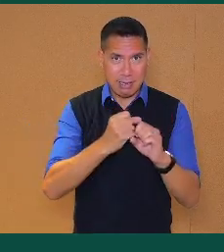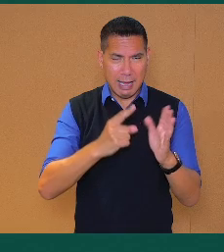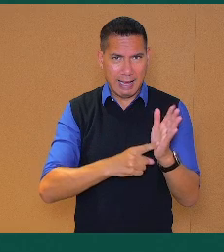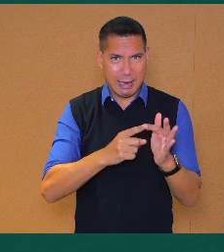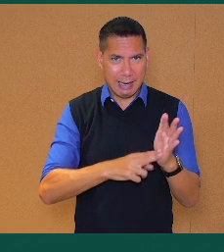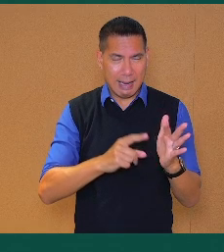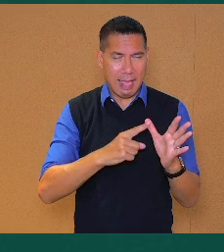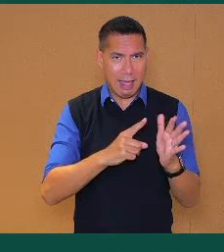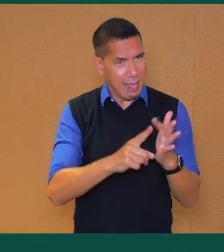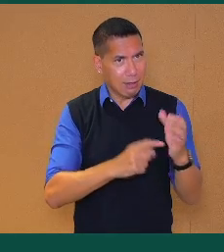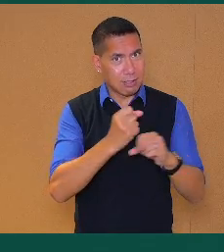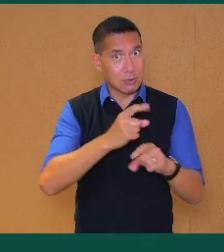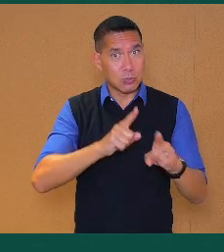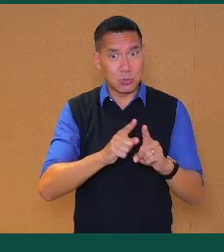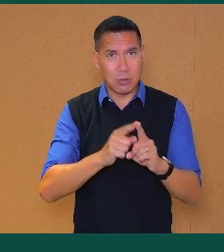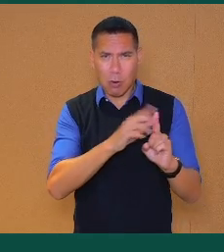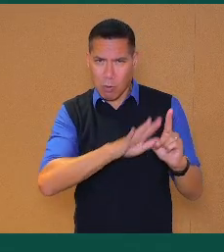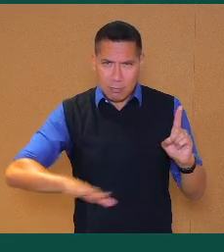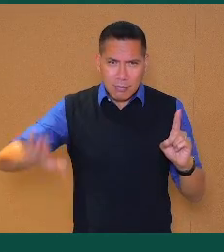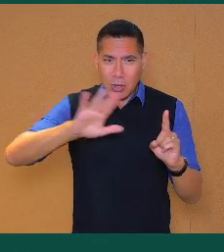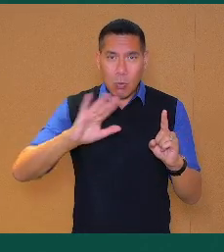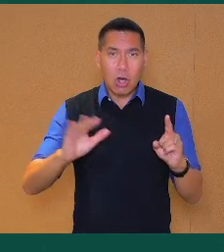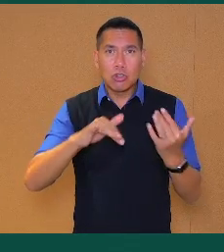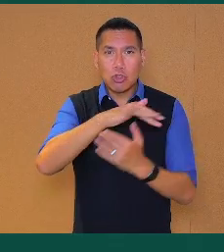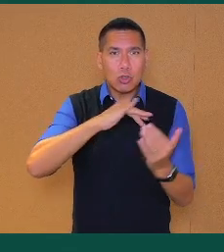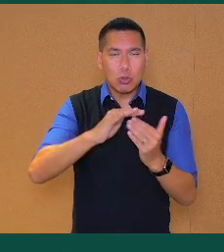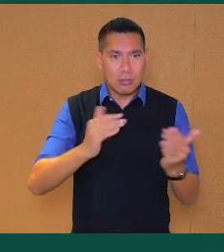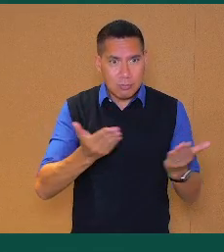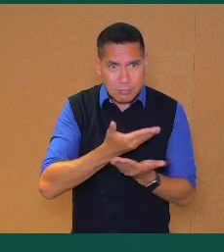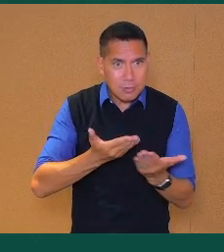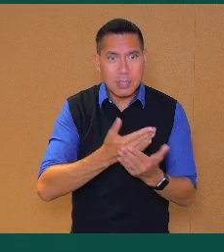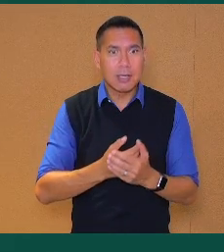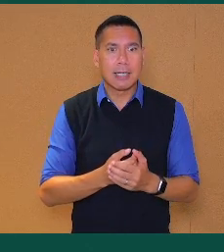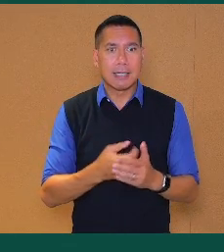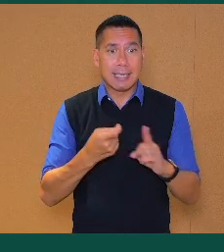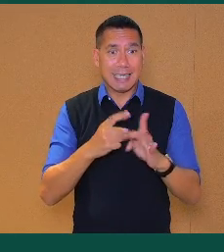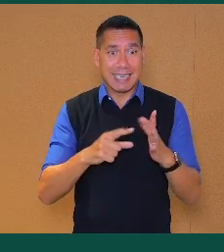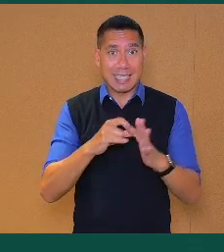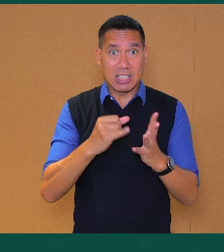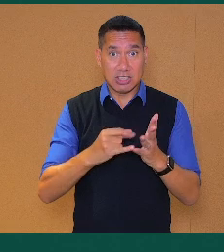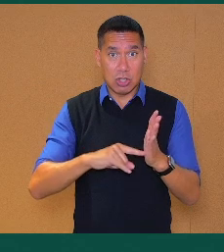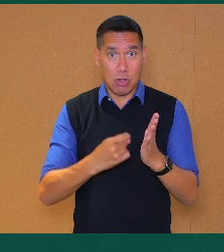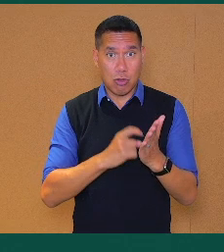Kids Thrive. Through a range of programs, Kids Thrive empowers children to create a healthy now for a healthy